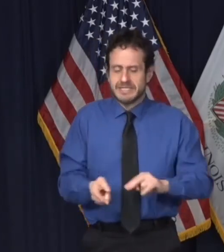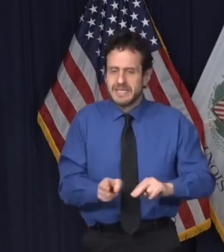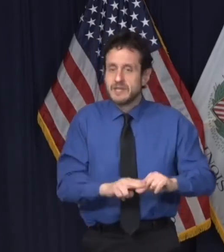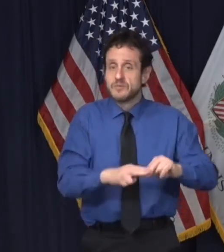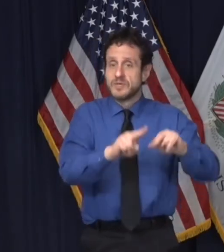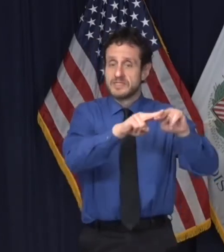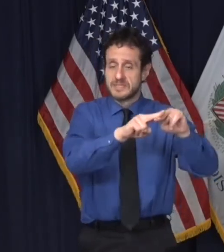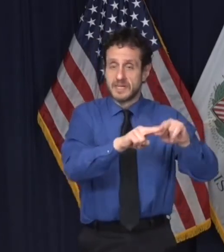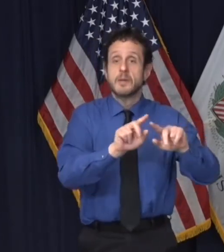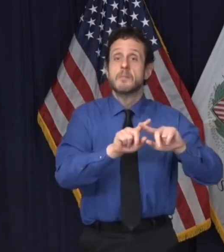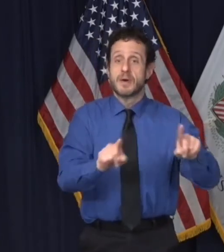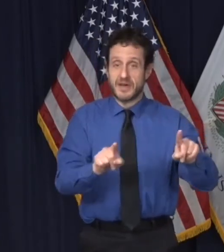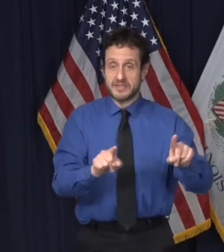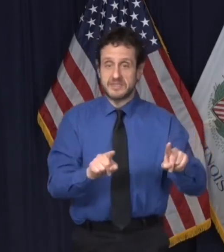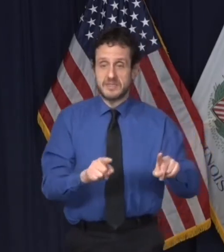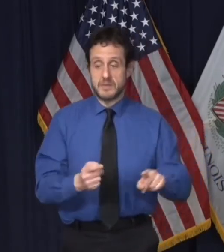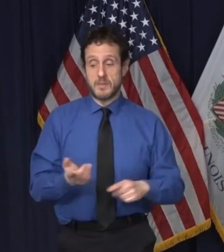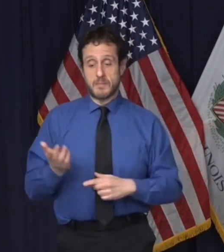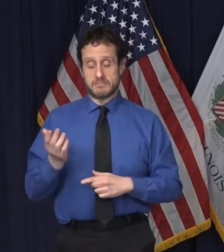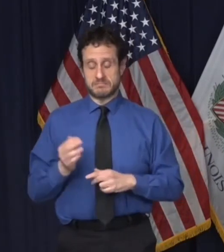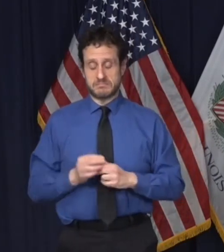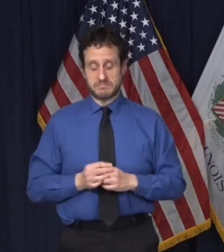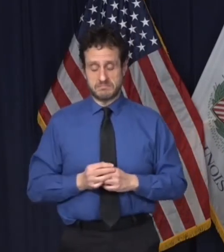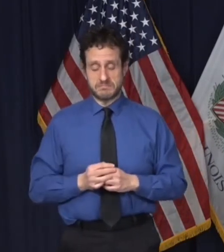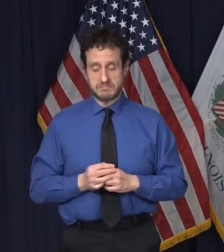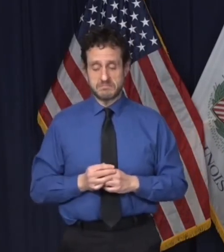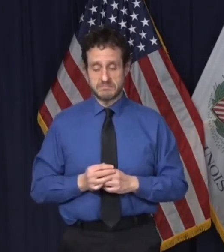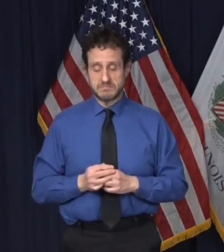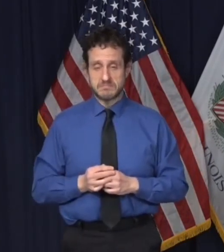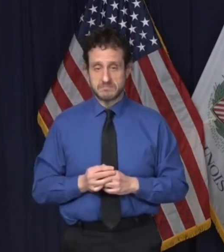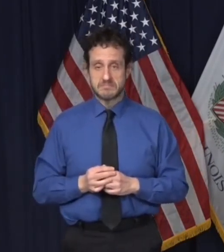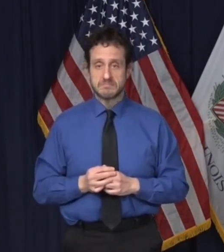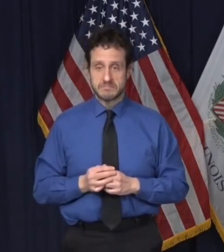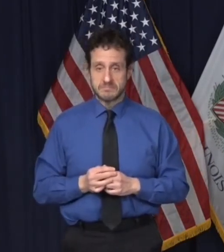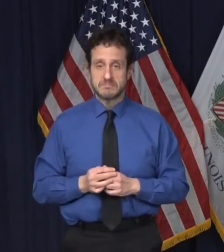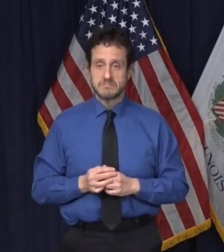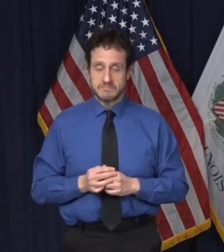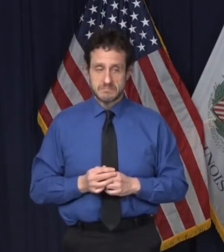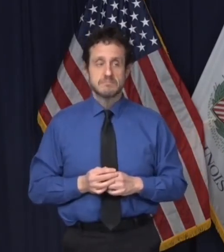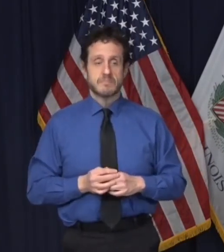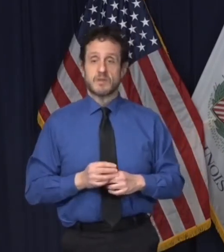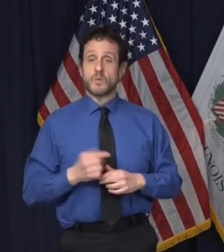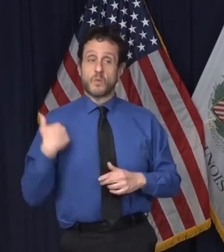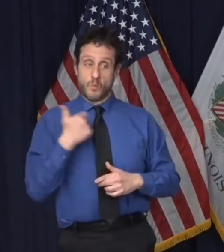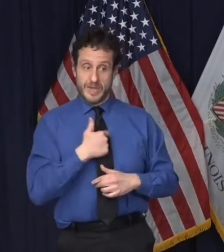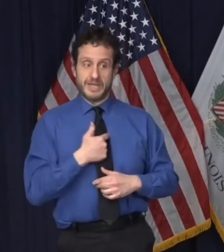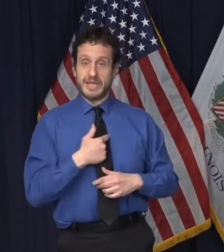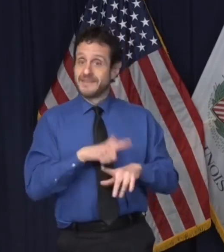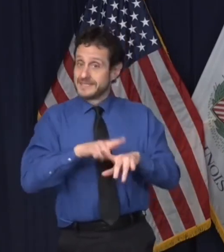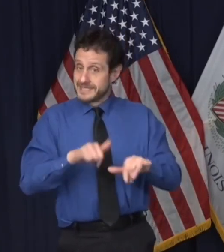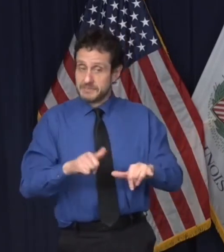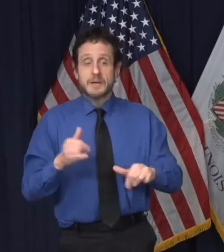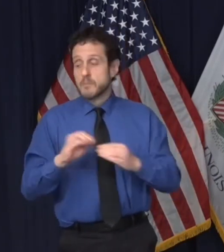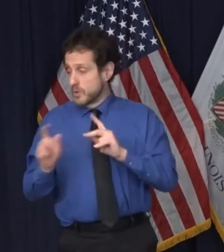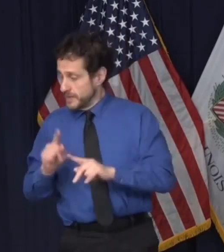AS YOU CAN SEE, THESE NUMBERS ARE INCREASING, HOWEVER, SO, TOO, IS OUR OVERALL HOSPITAL